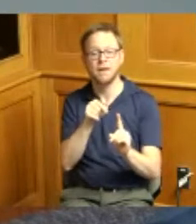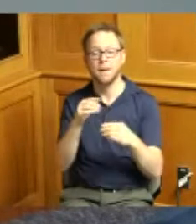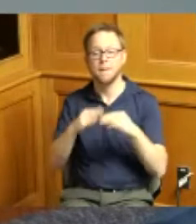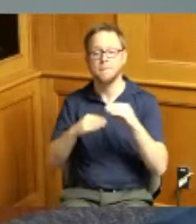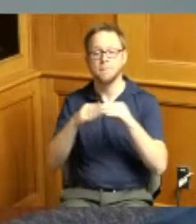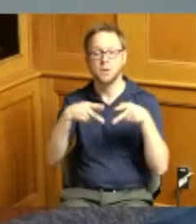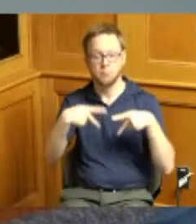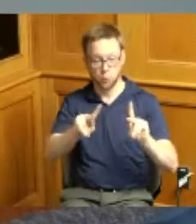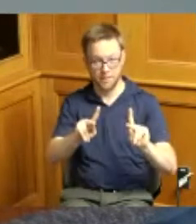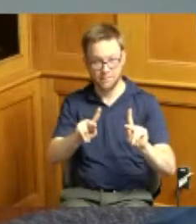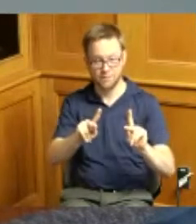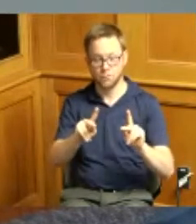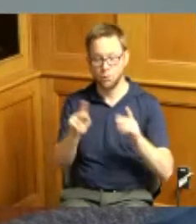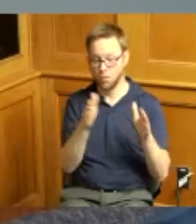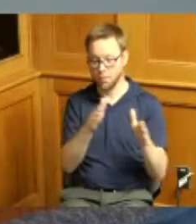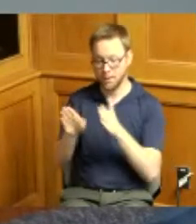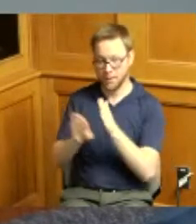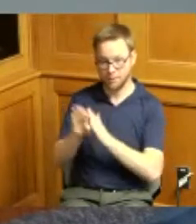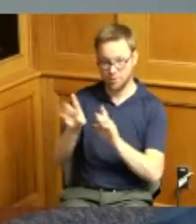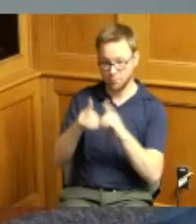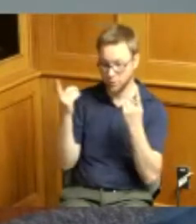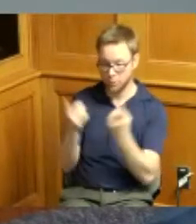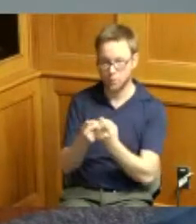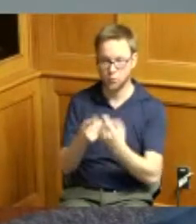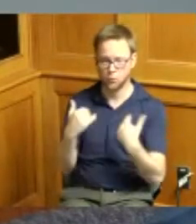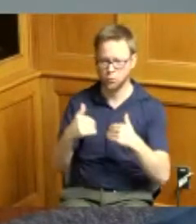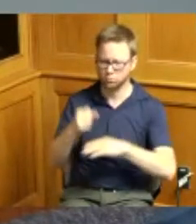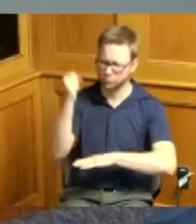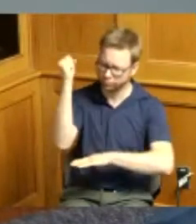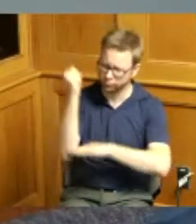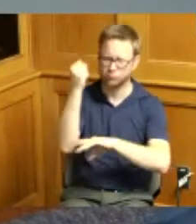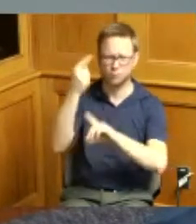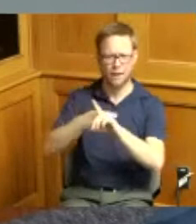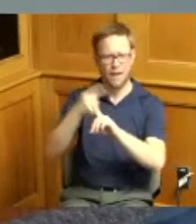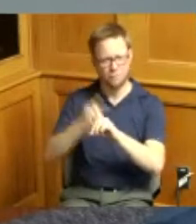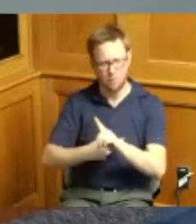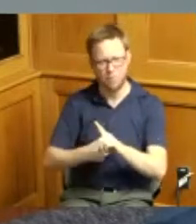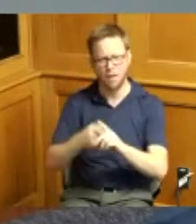department is setting records on a monthly basis for how many permits are coming through